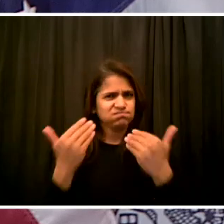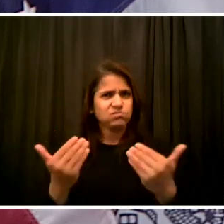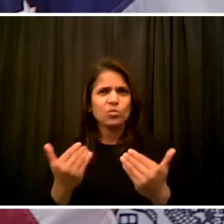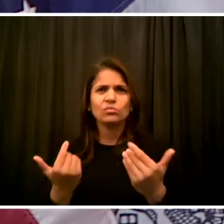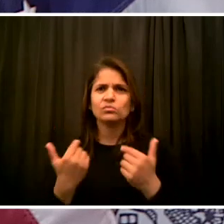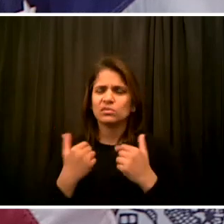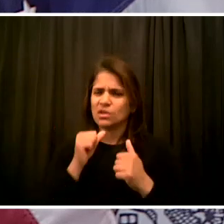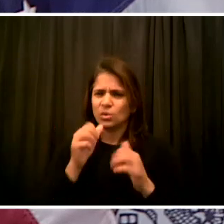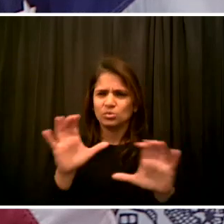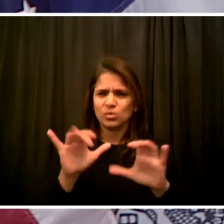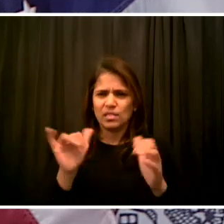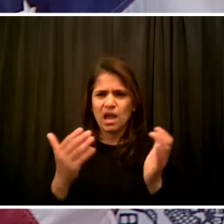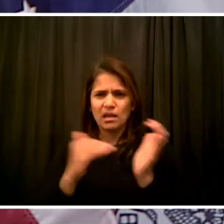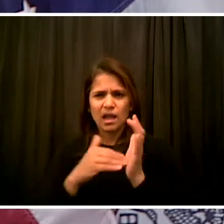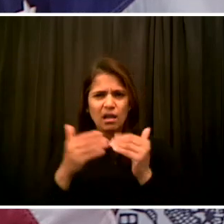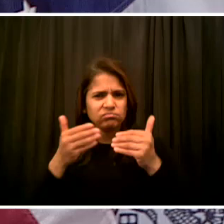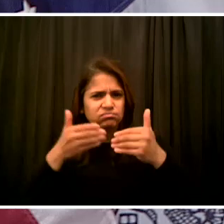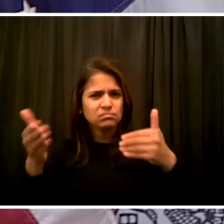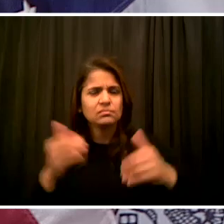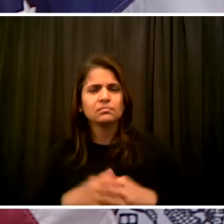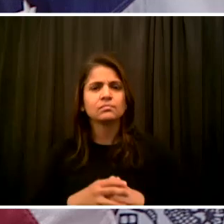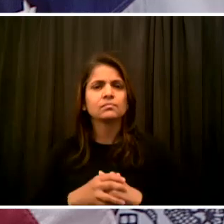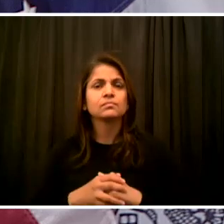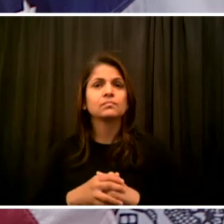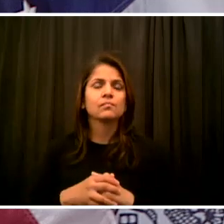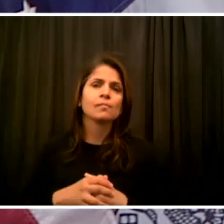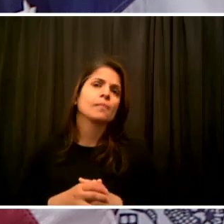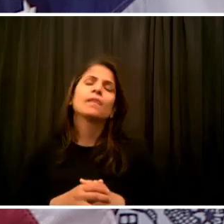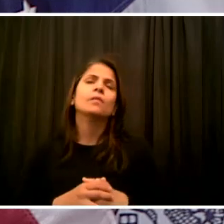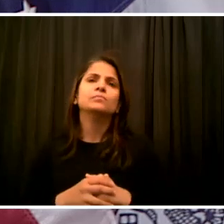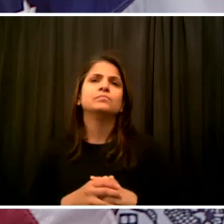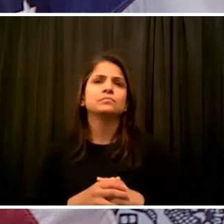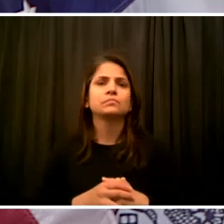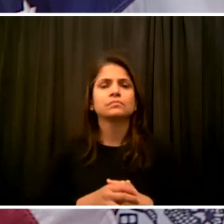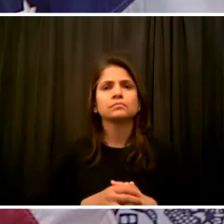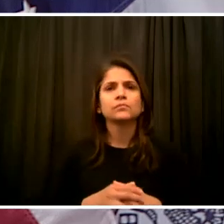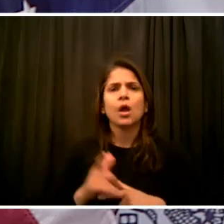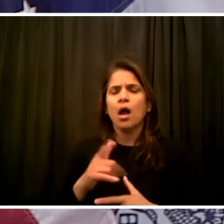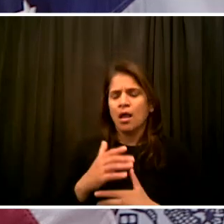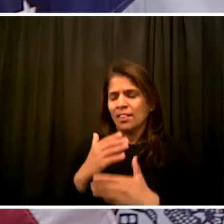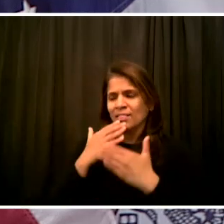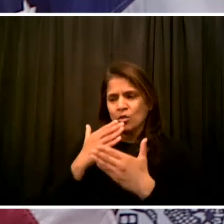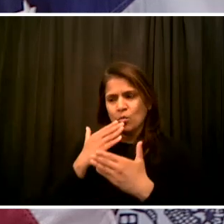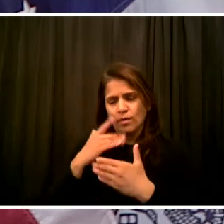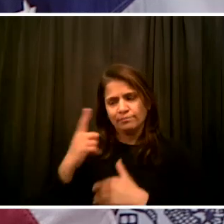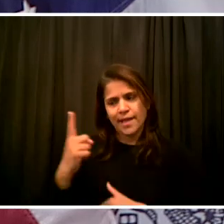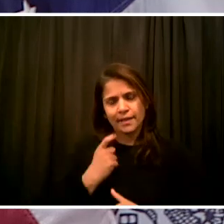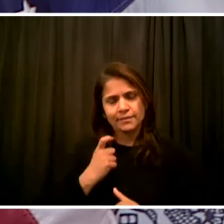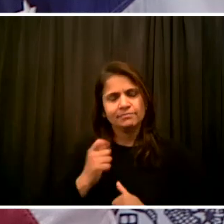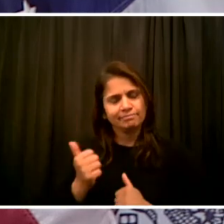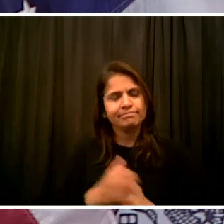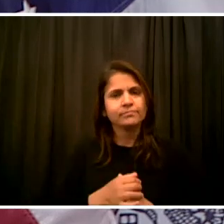HENRY. FIRST TO YOUR CHRAACETRIZATION,